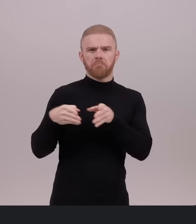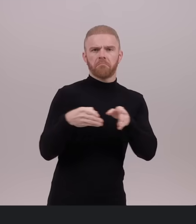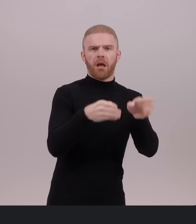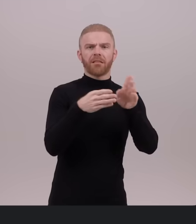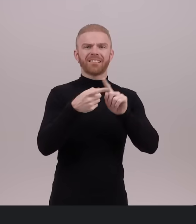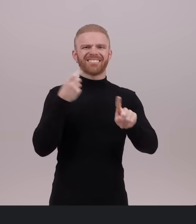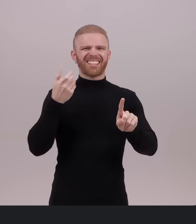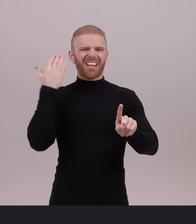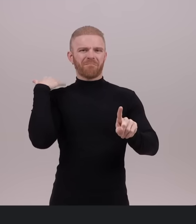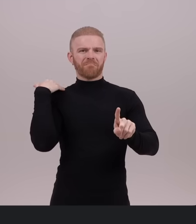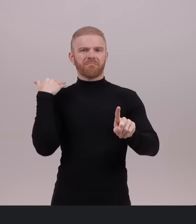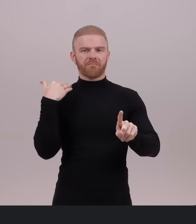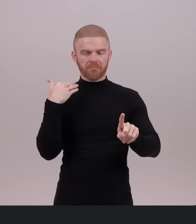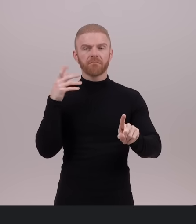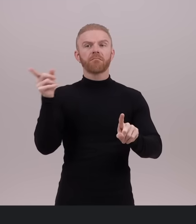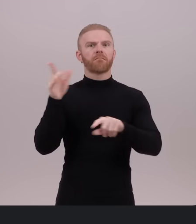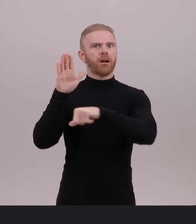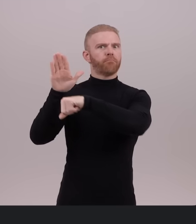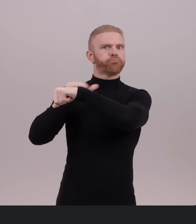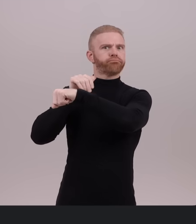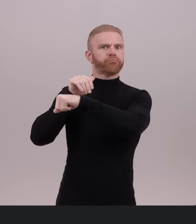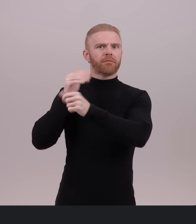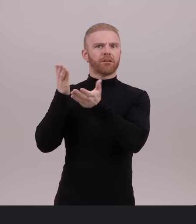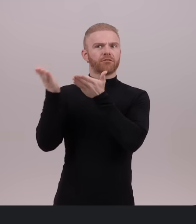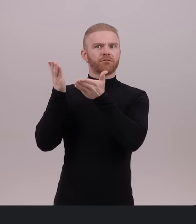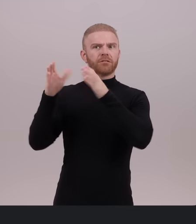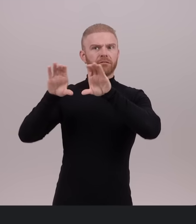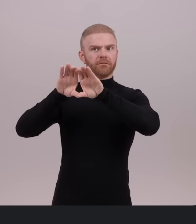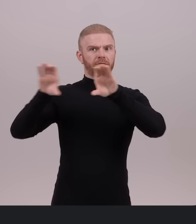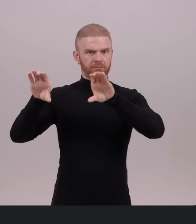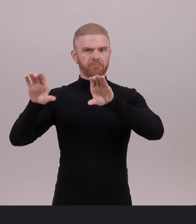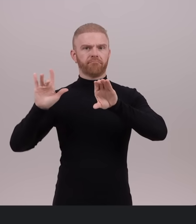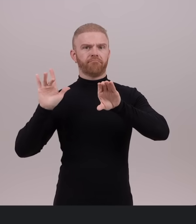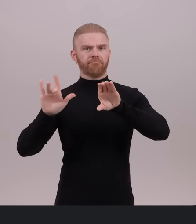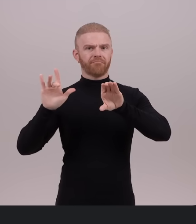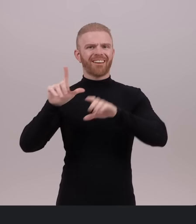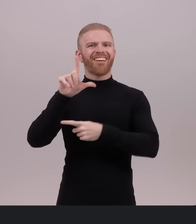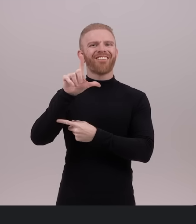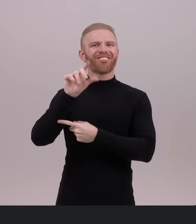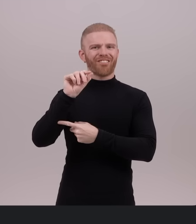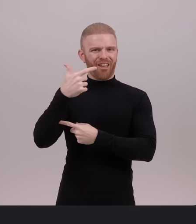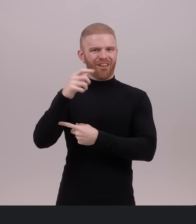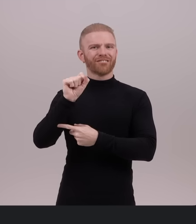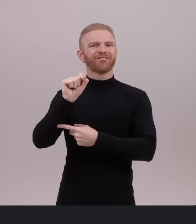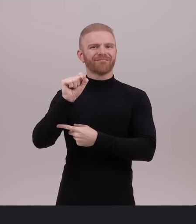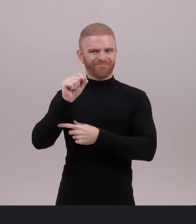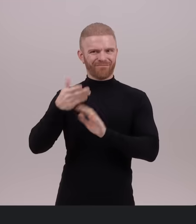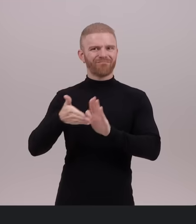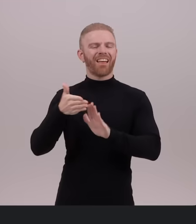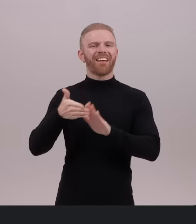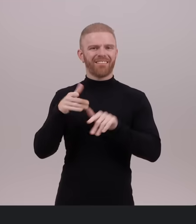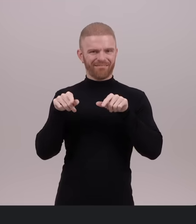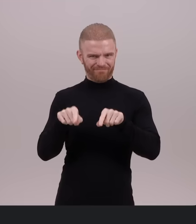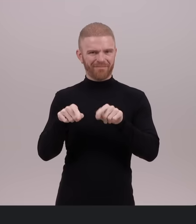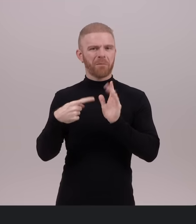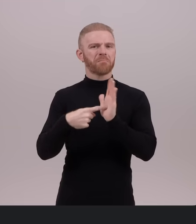and if we click over here, you can see the logs. It looks like it's running this particular model. It's also starting the client.